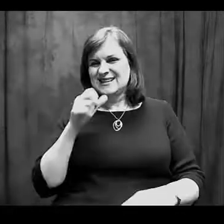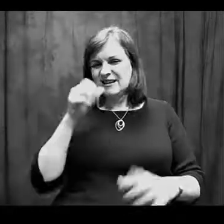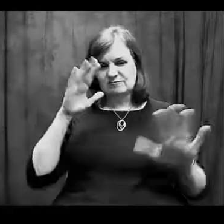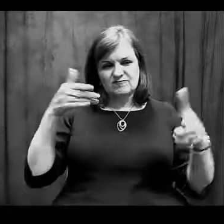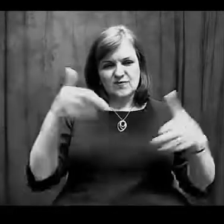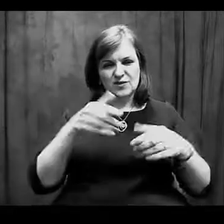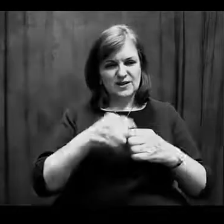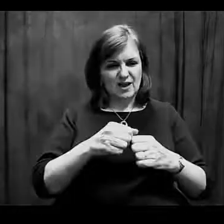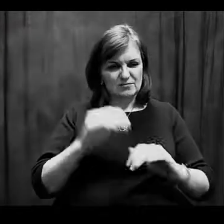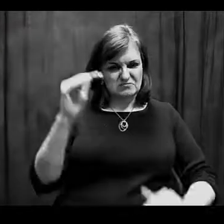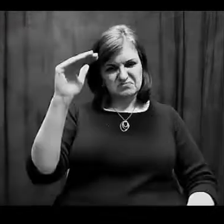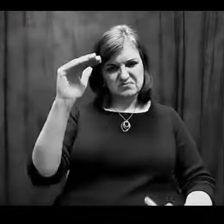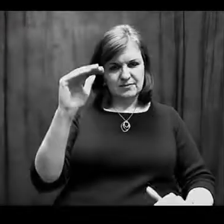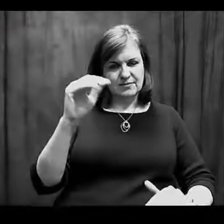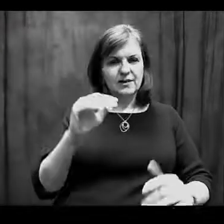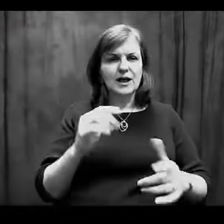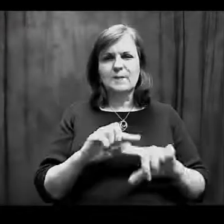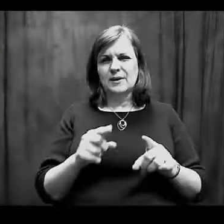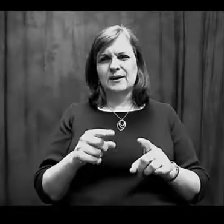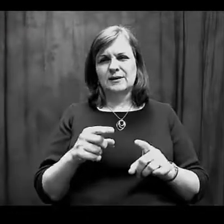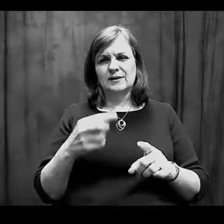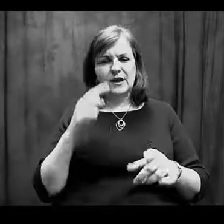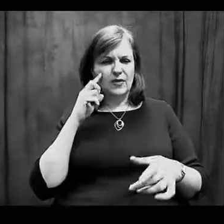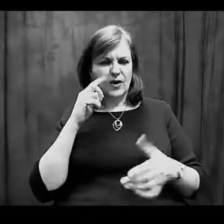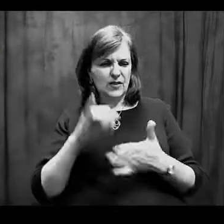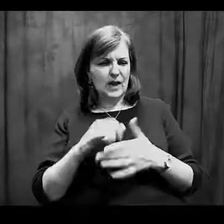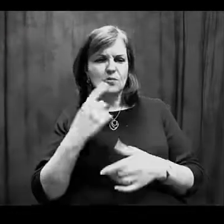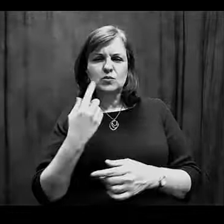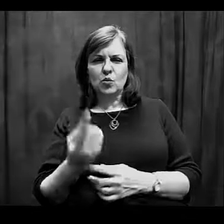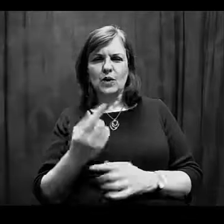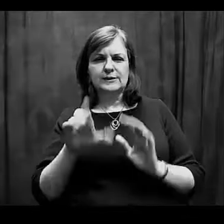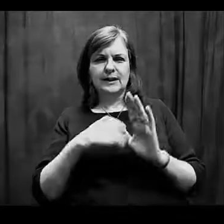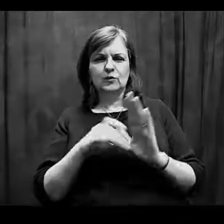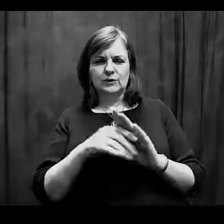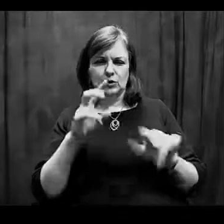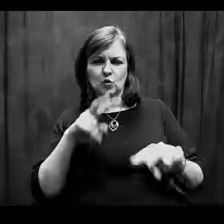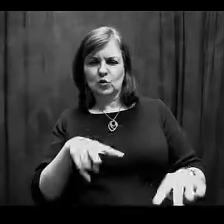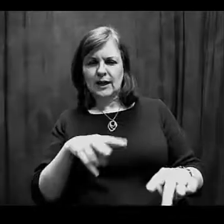the hormone but he didn't focus on that he was just interested in that as a variable